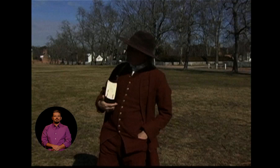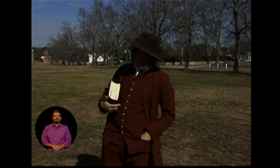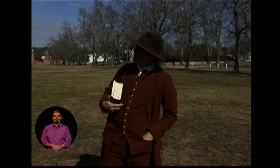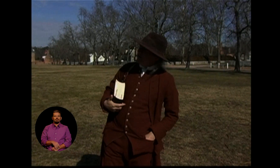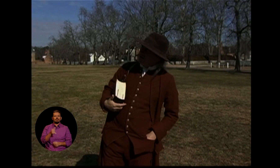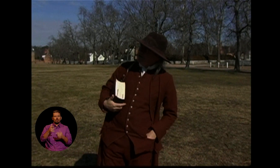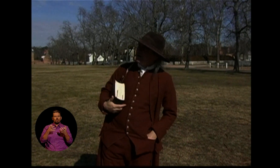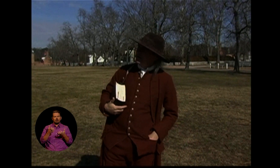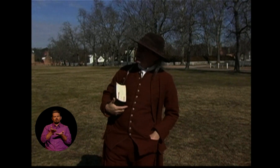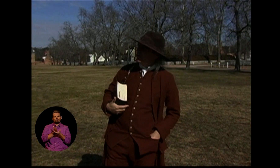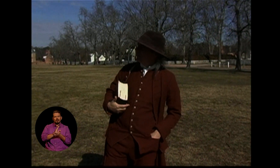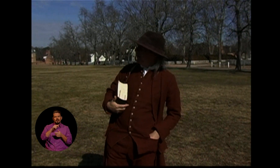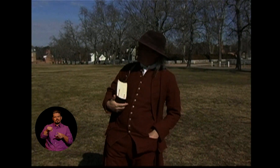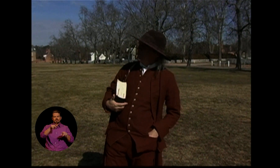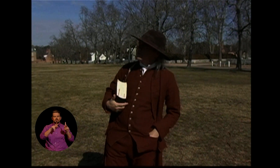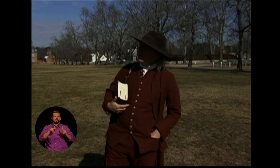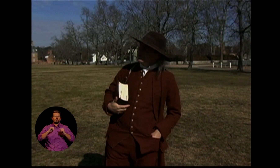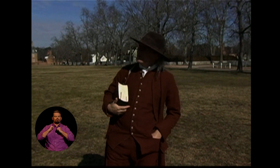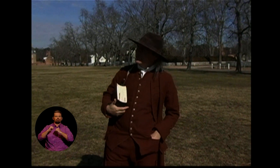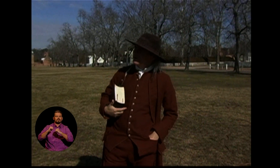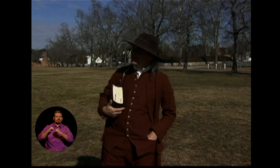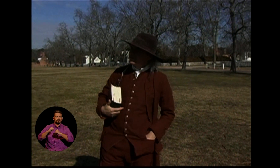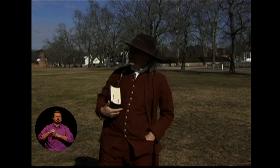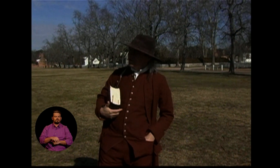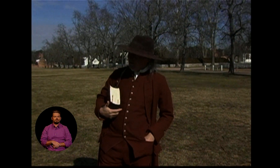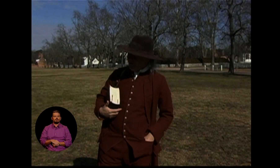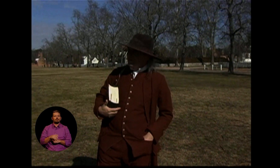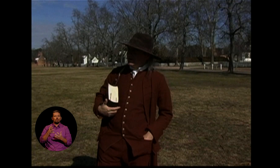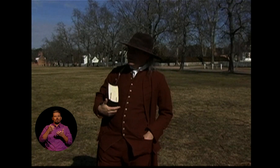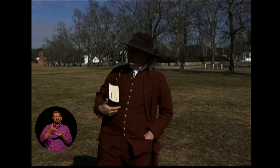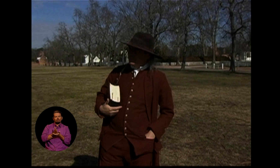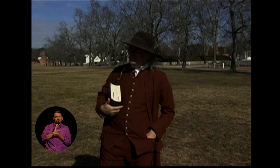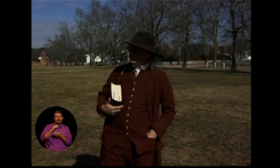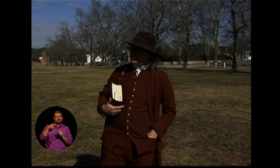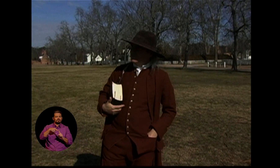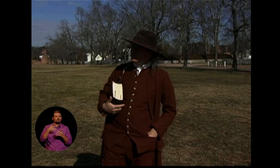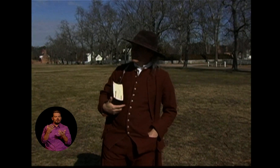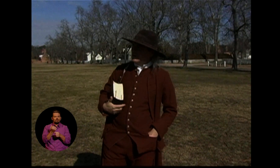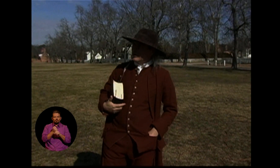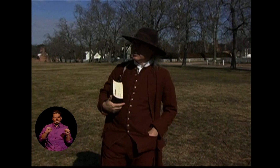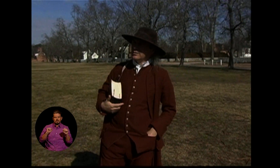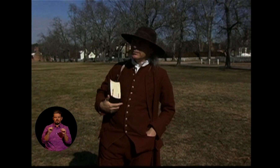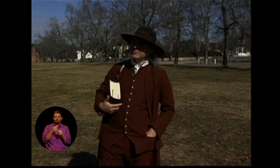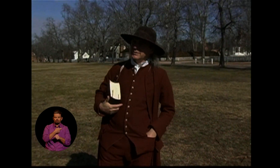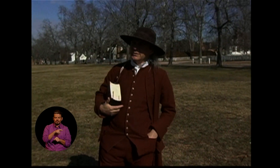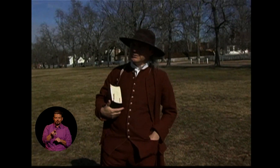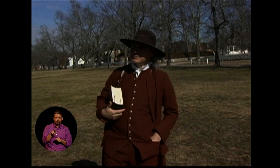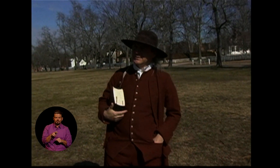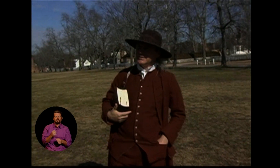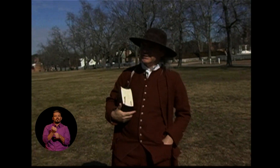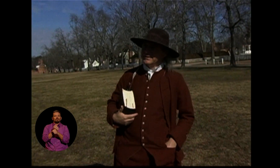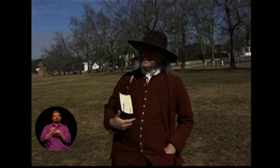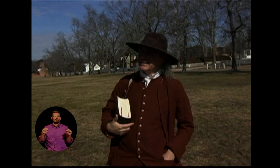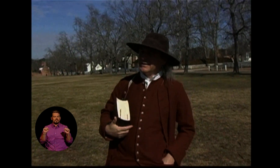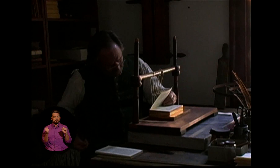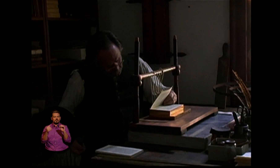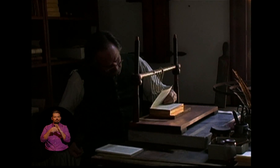THEY WANTED THE RIGHTS OF THE PEOPLE PROTECTED. THEY WANTED THESE RIGHTS SUCH AS THE FREE EXERCISE OF RELIGION,